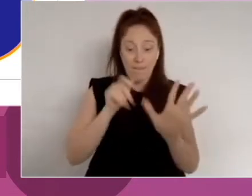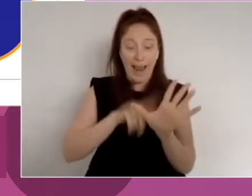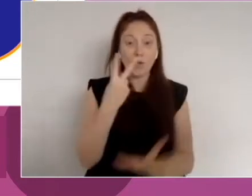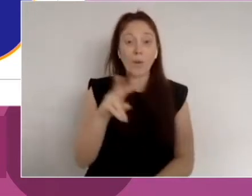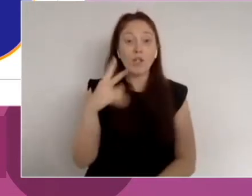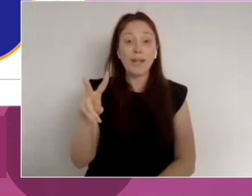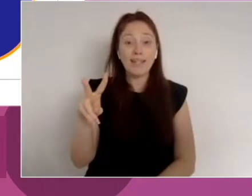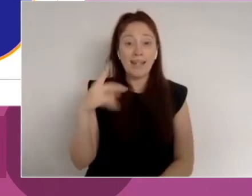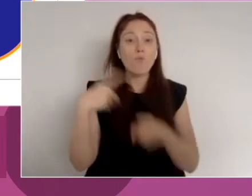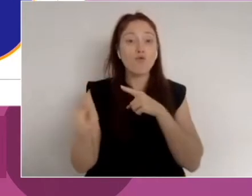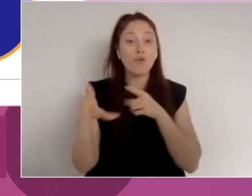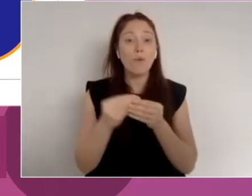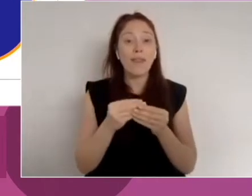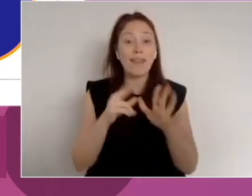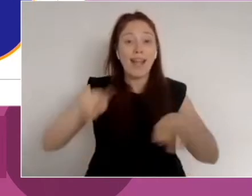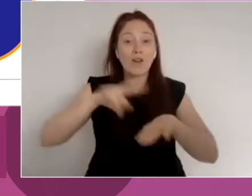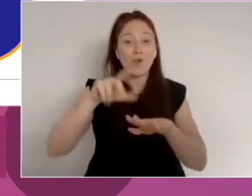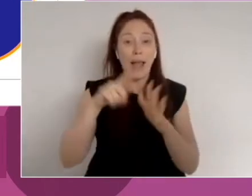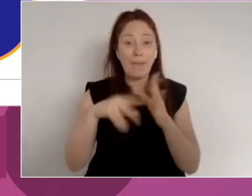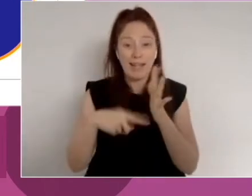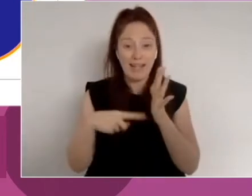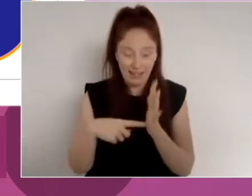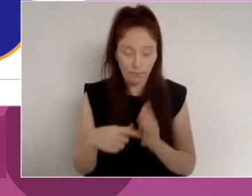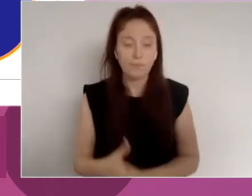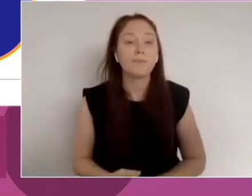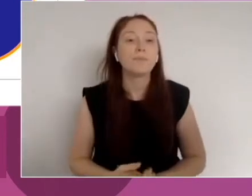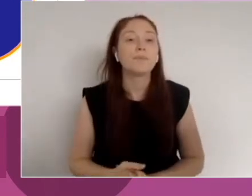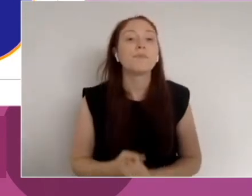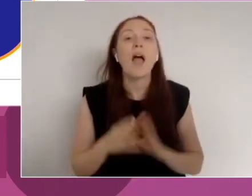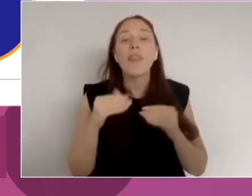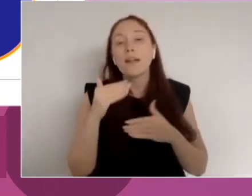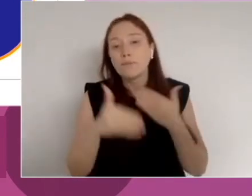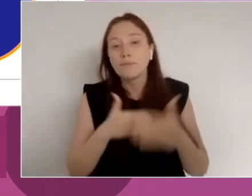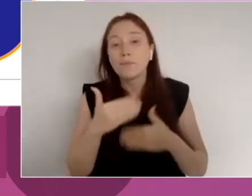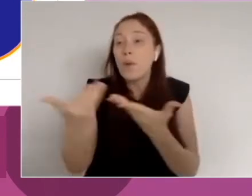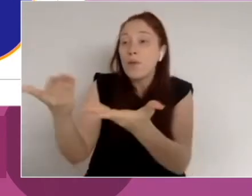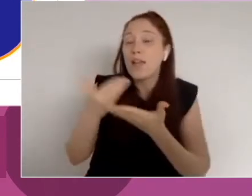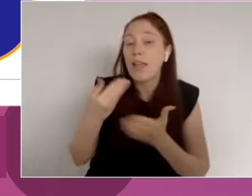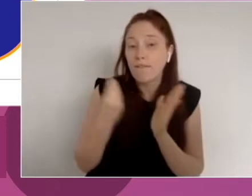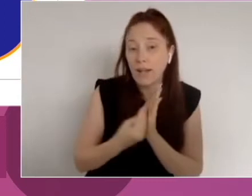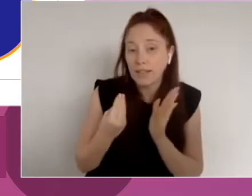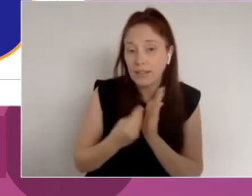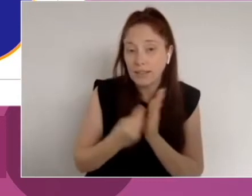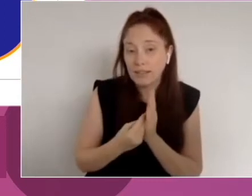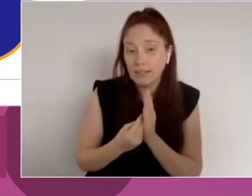then also got followed through with some funding and some Budget realities actually came out of T